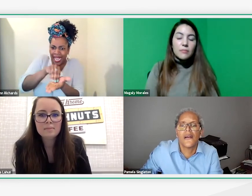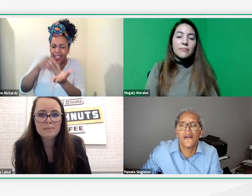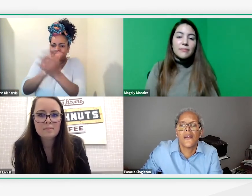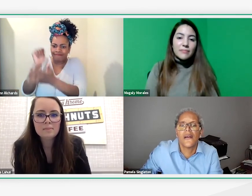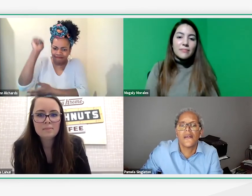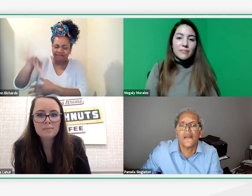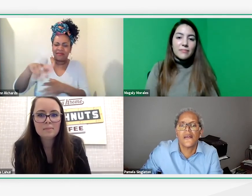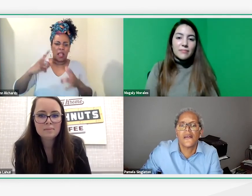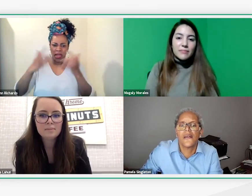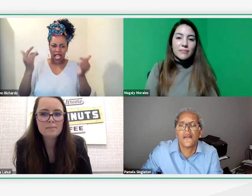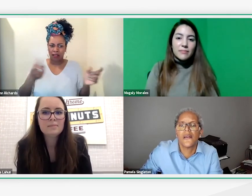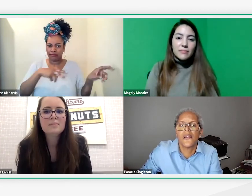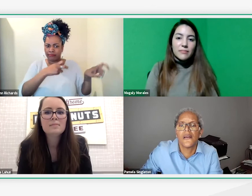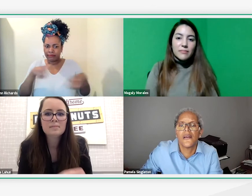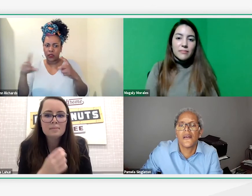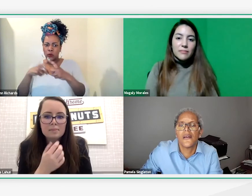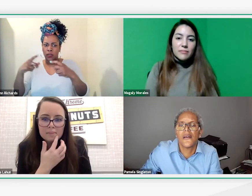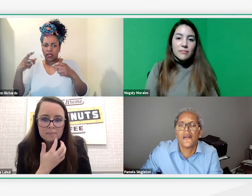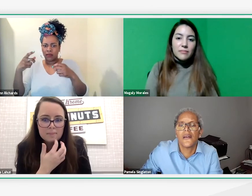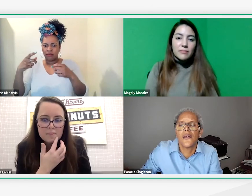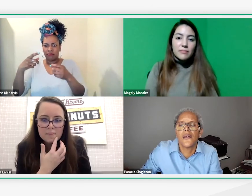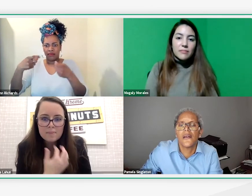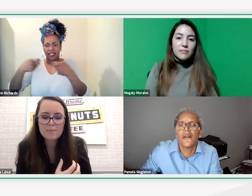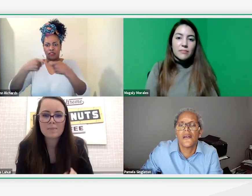past and current filing procedures.